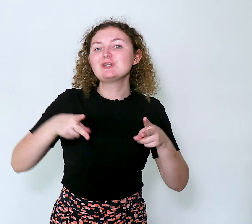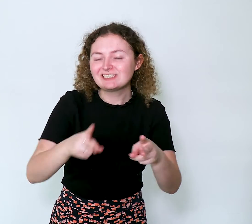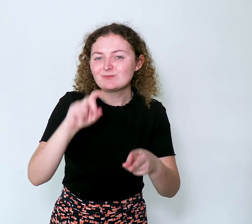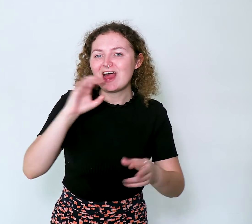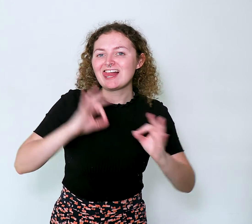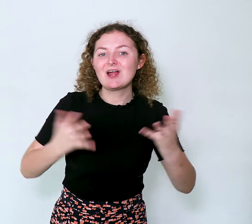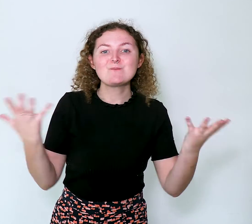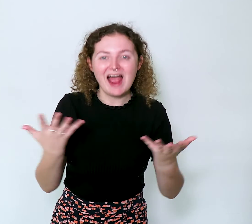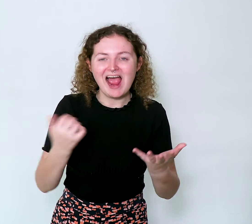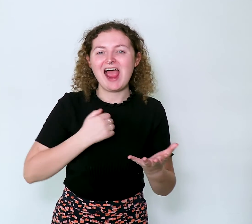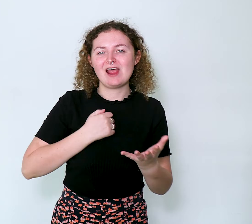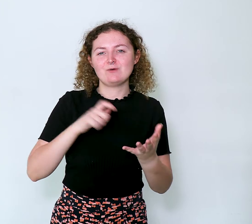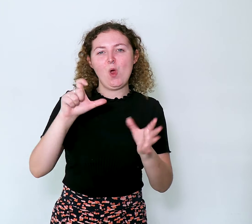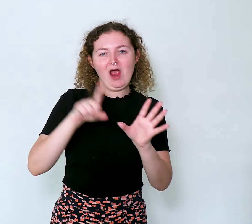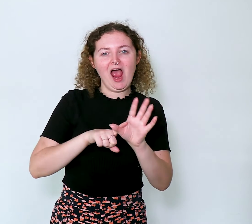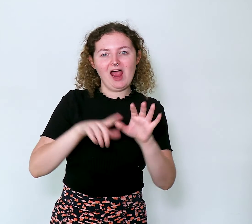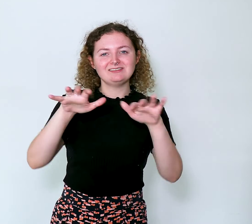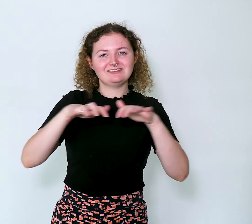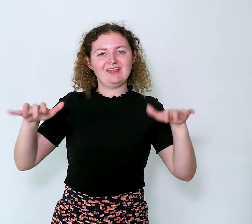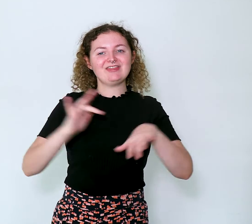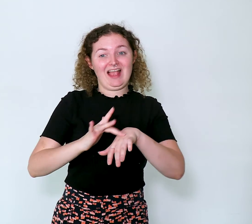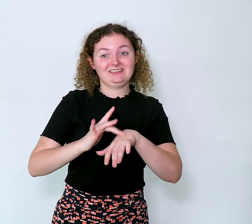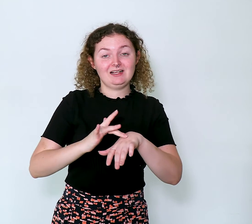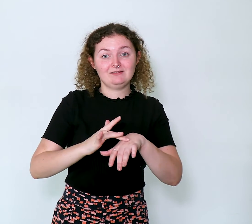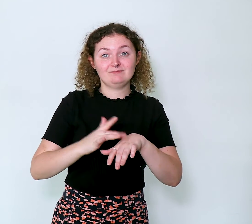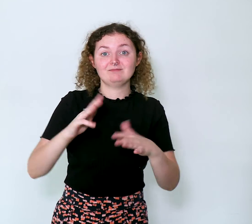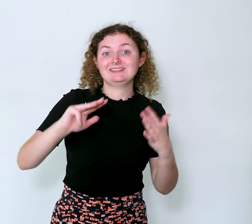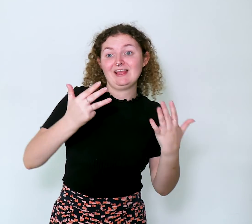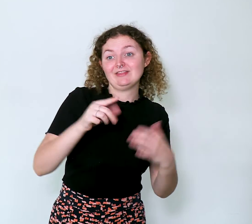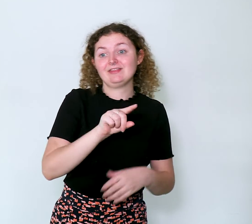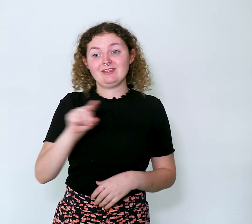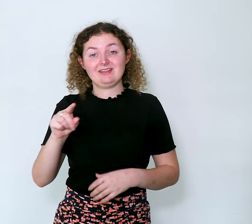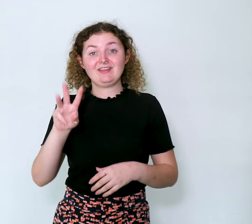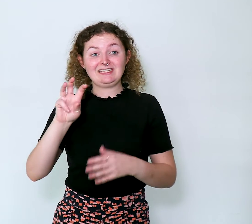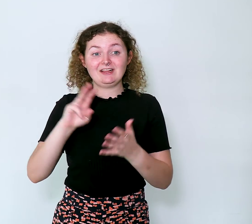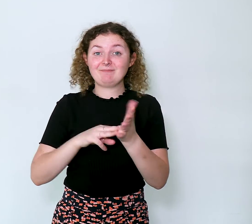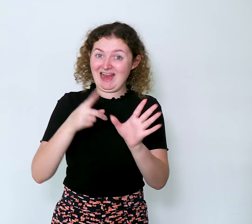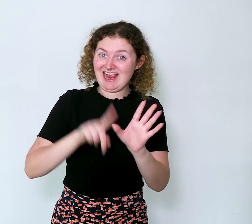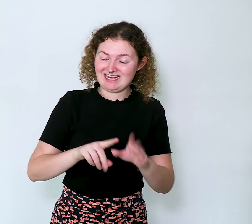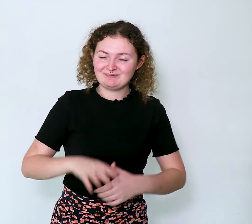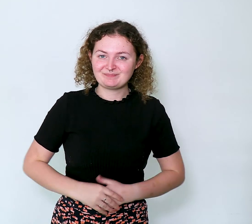Quality Street is in our Courtyard Theatre from the 9th to the 13th of May